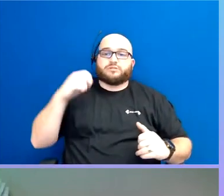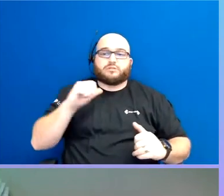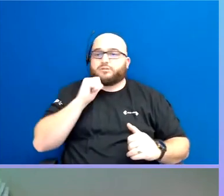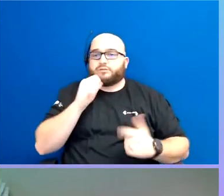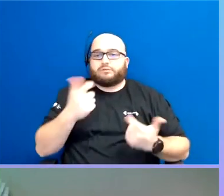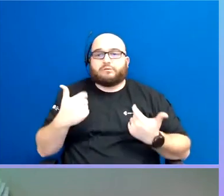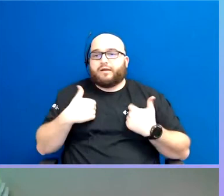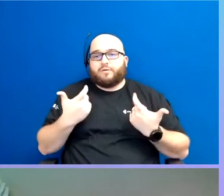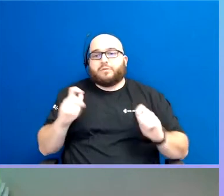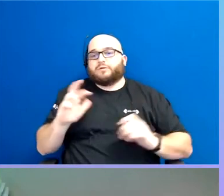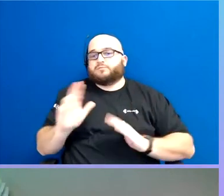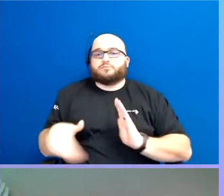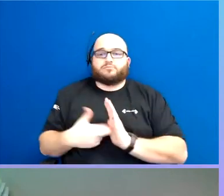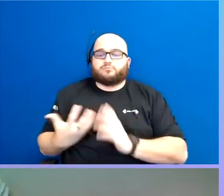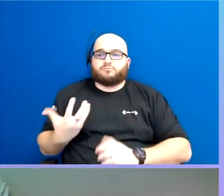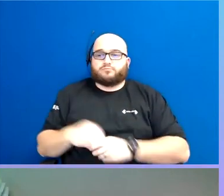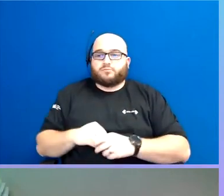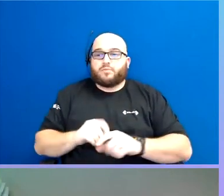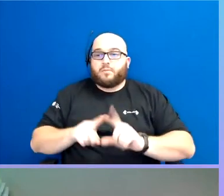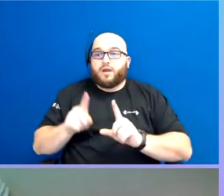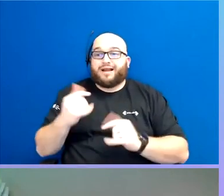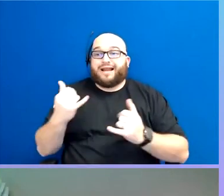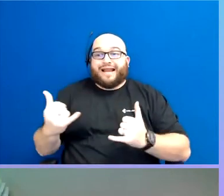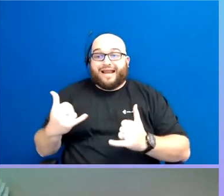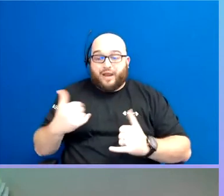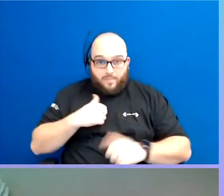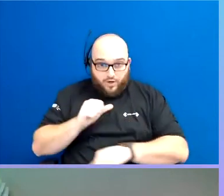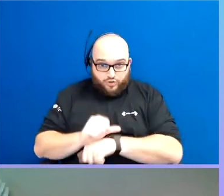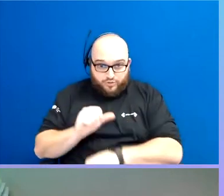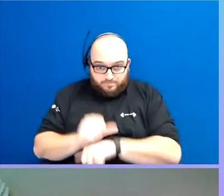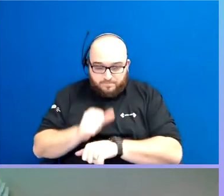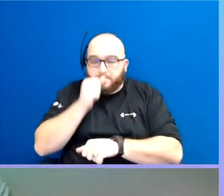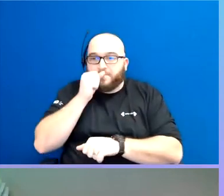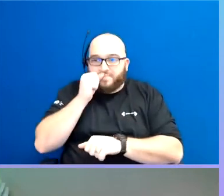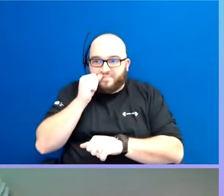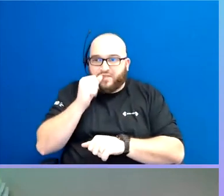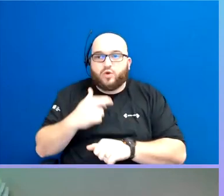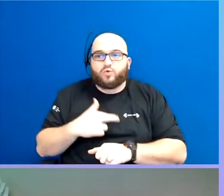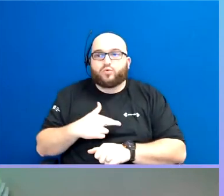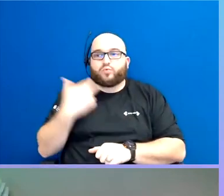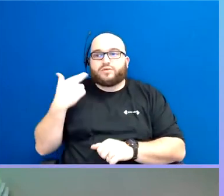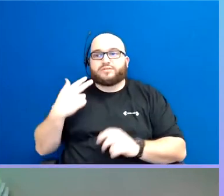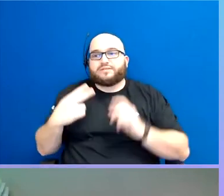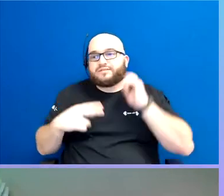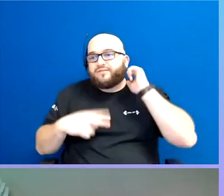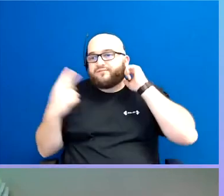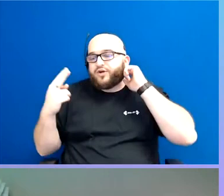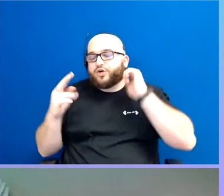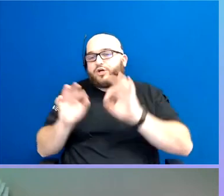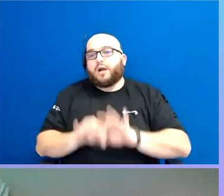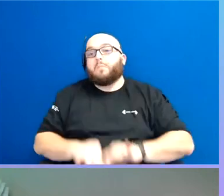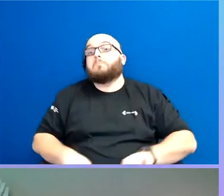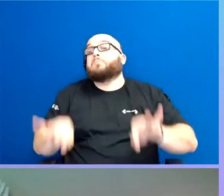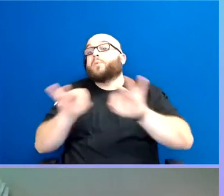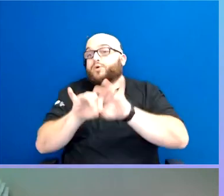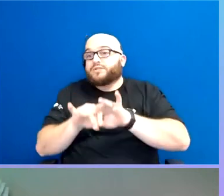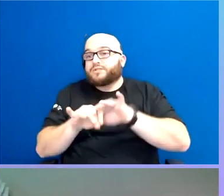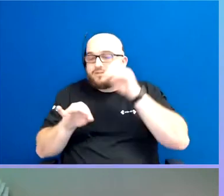in the industry that I'm currently in, um, the risk is